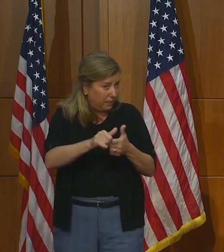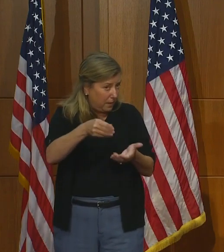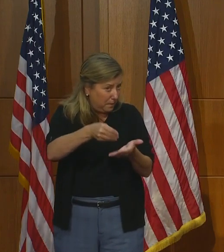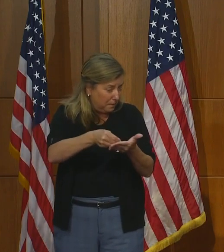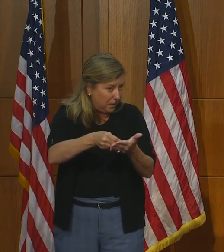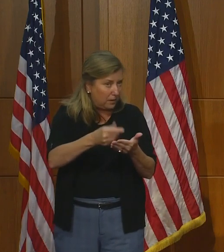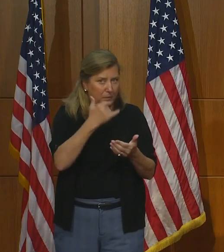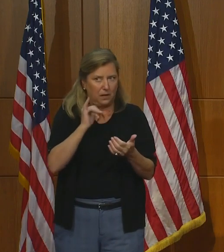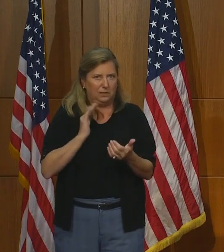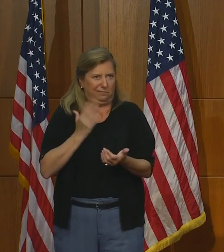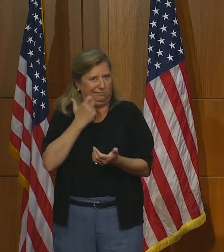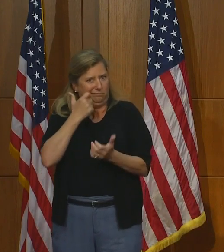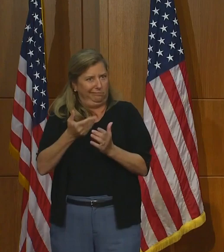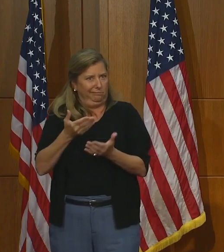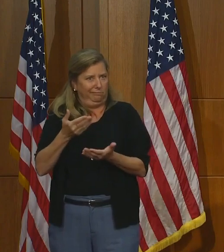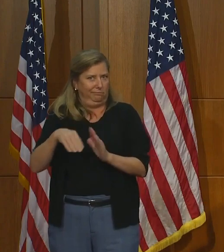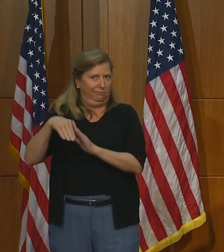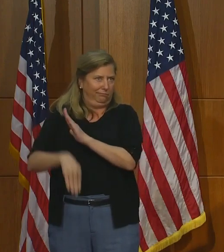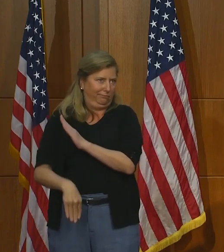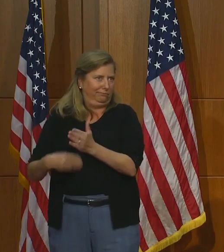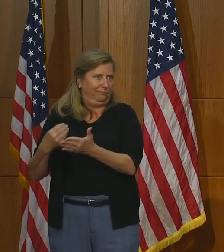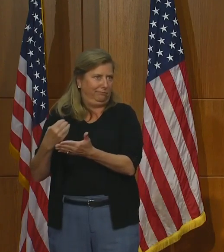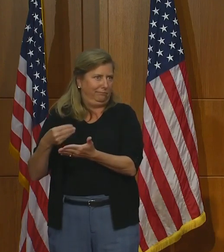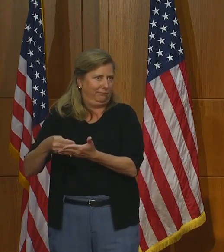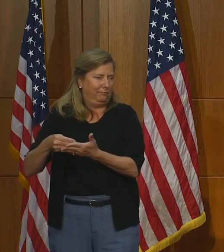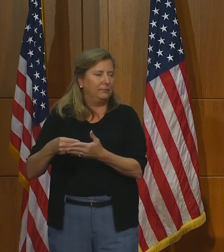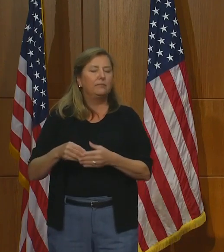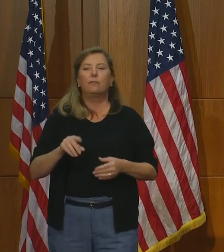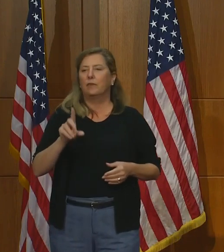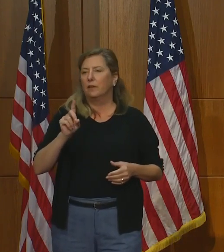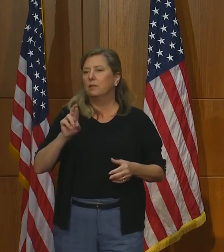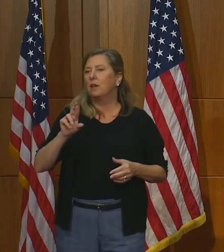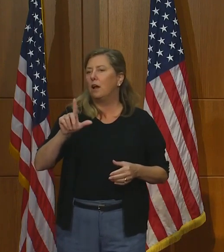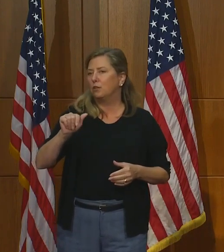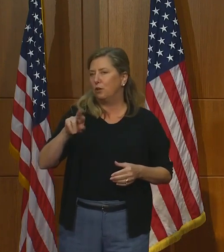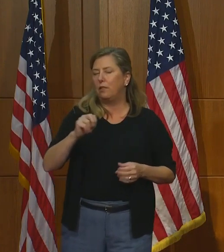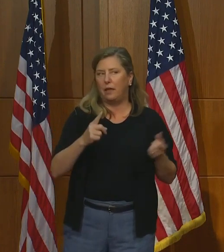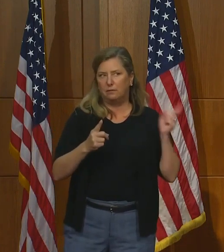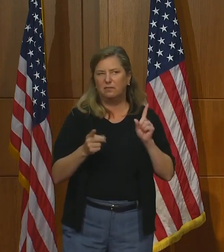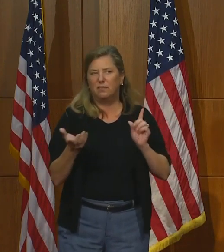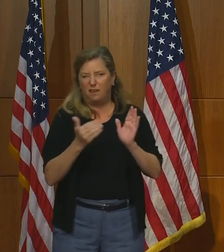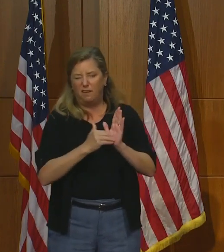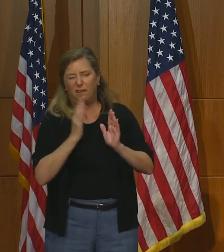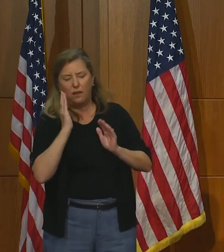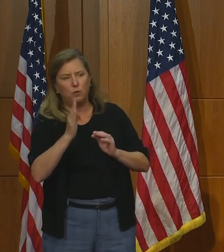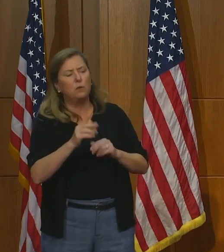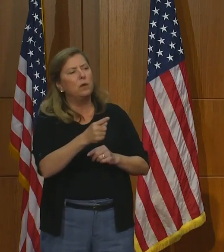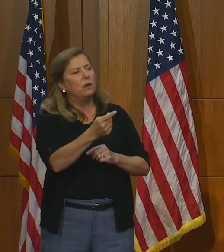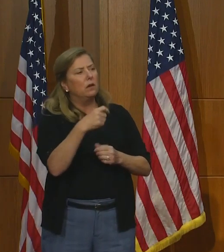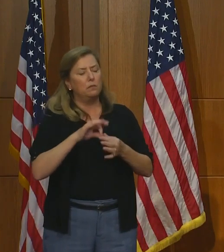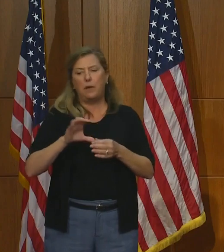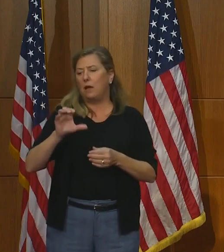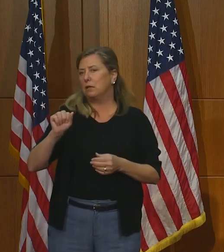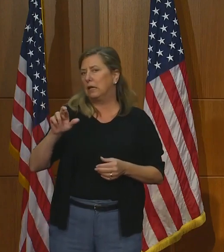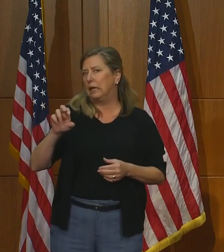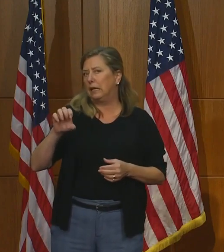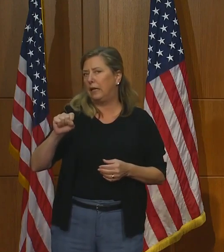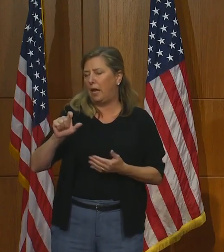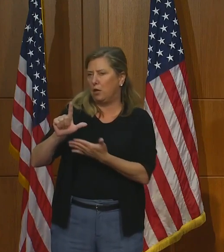MAINTAIN THAT FUNDING IN. THE CITY THREE UPON INSPECTION. YEAH A CIRCLE AFTER LAYNE TO